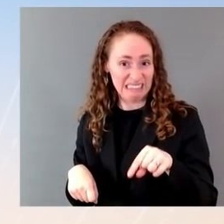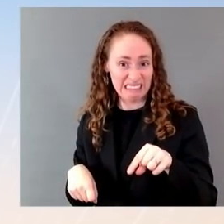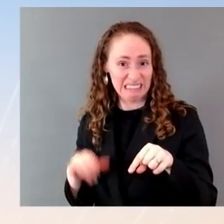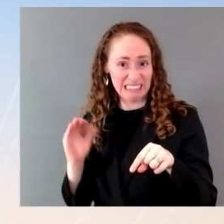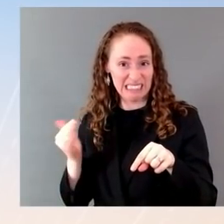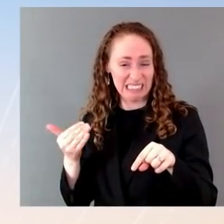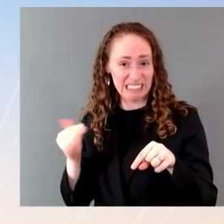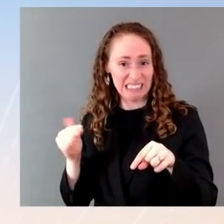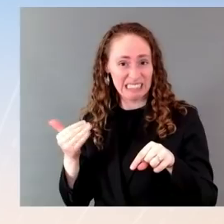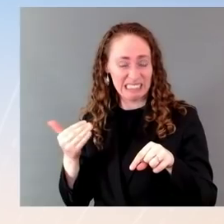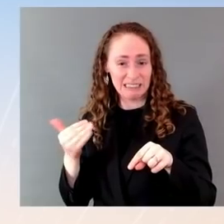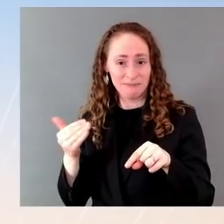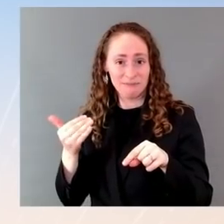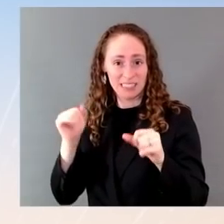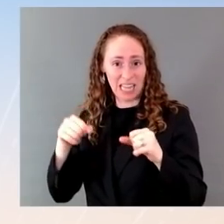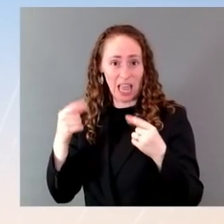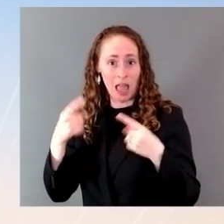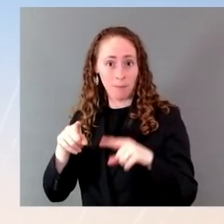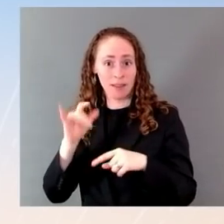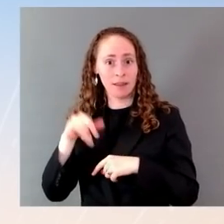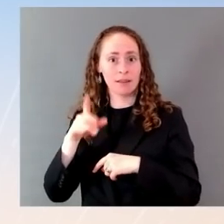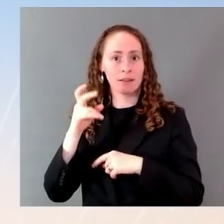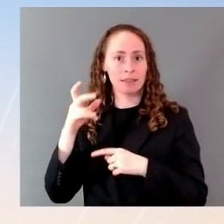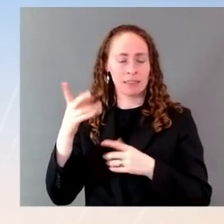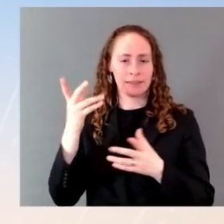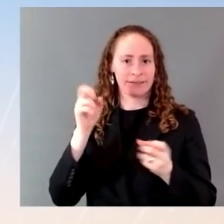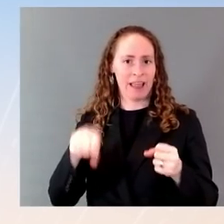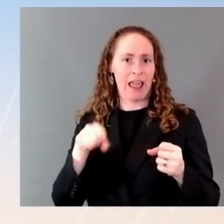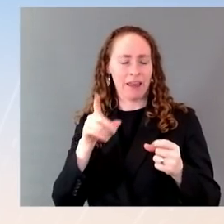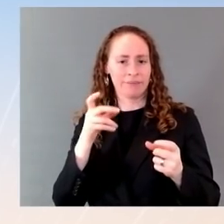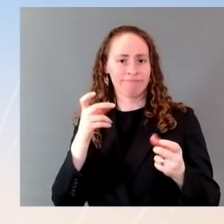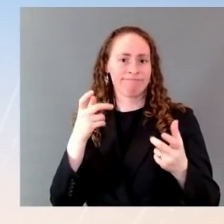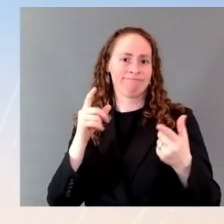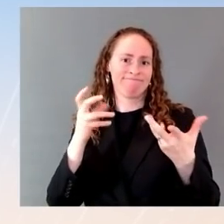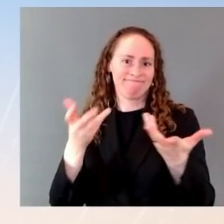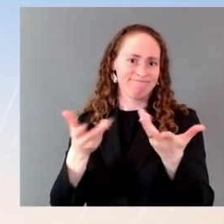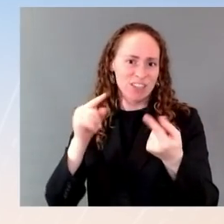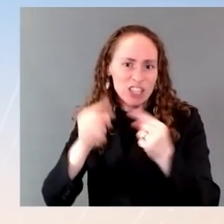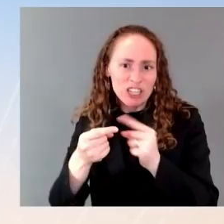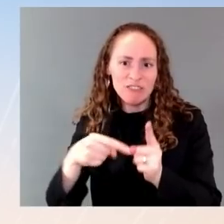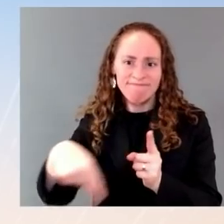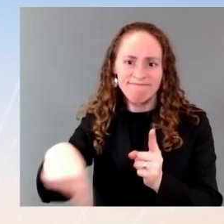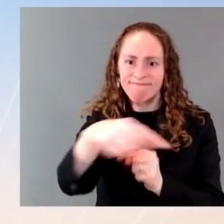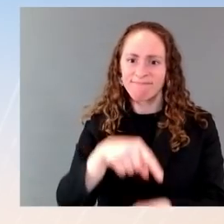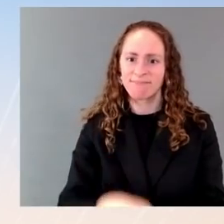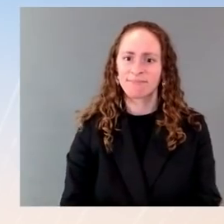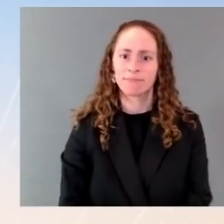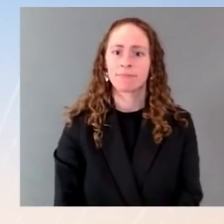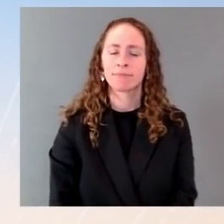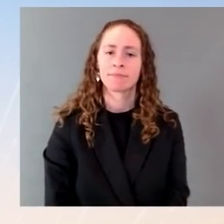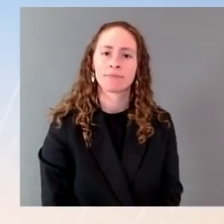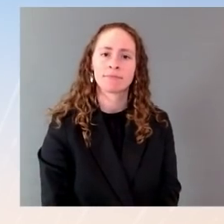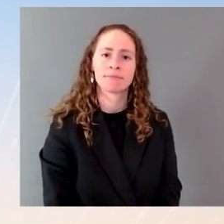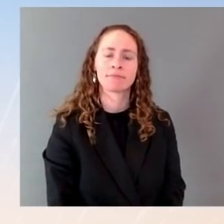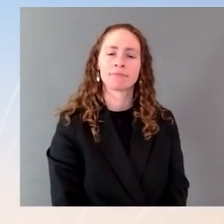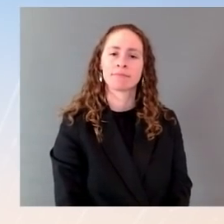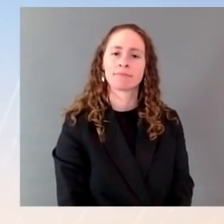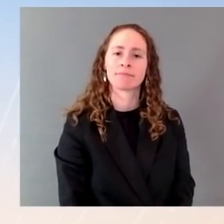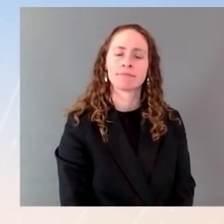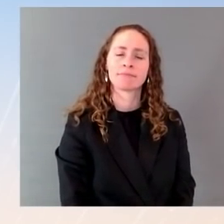is a deterrence of actions that would be detrimental and, of course, hurt the territorial sovereignty